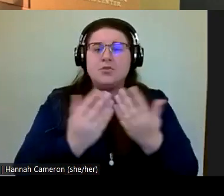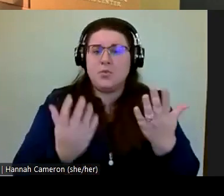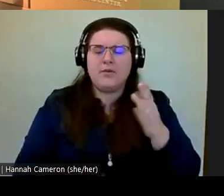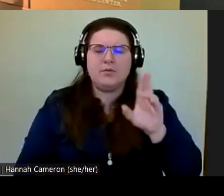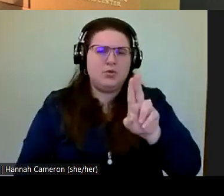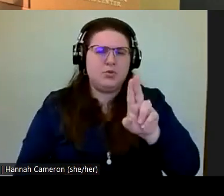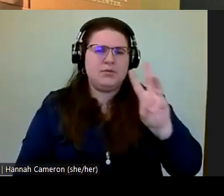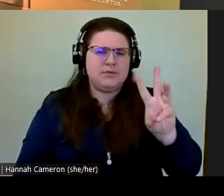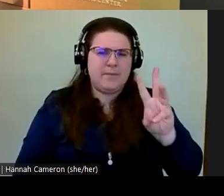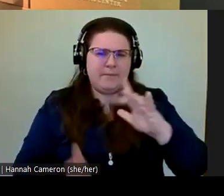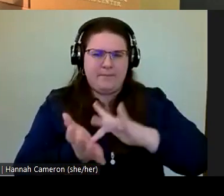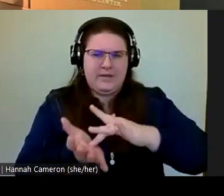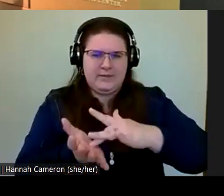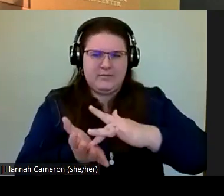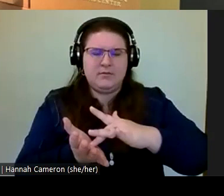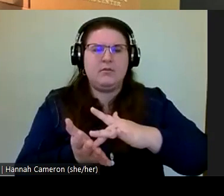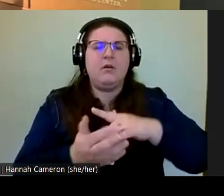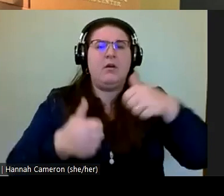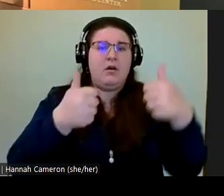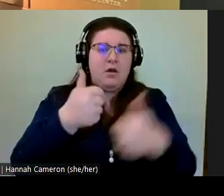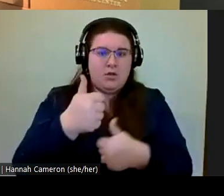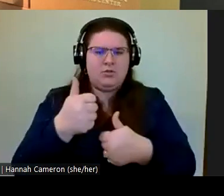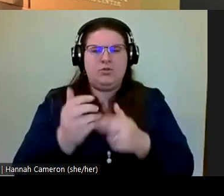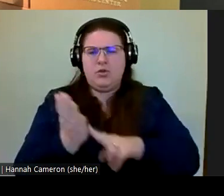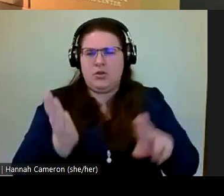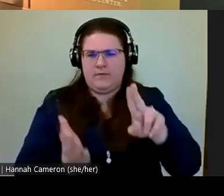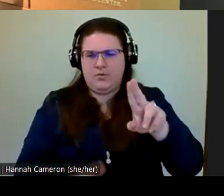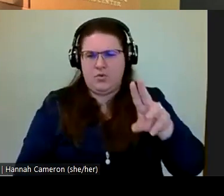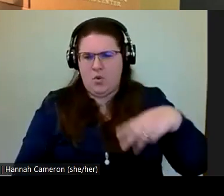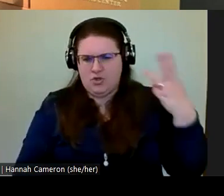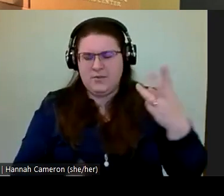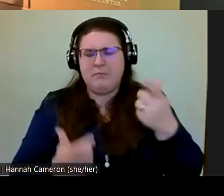it's a big part of the University of Washington which is a big Public University in the state of